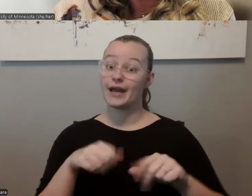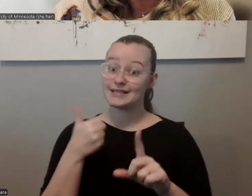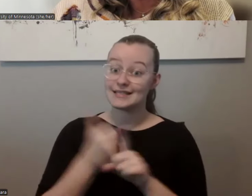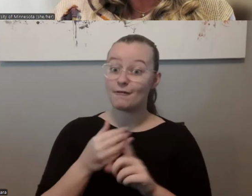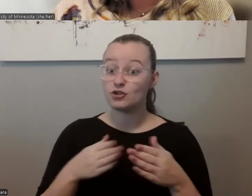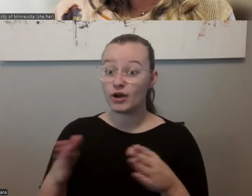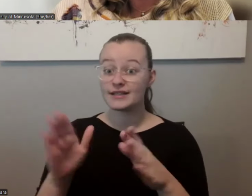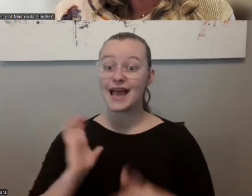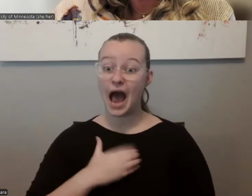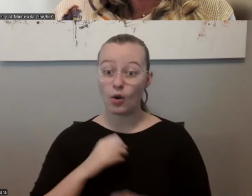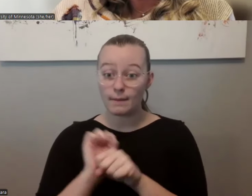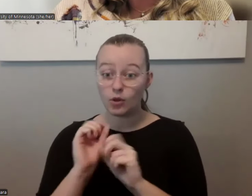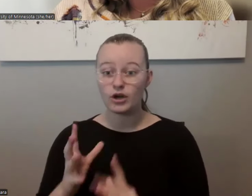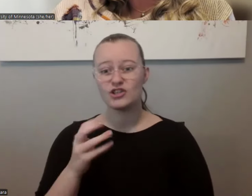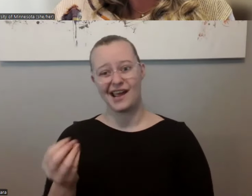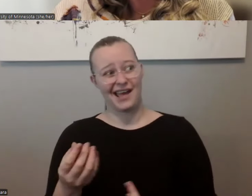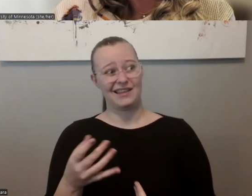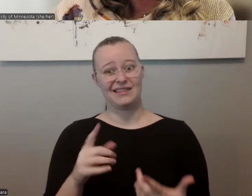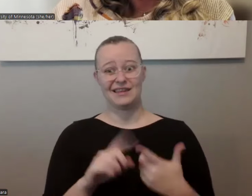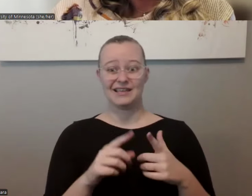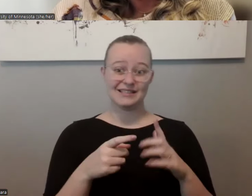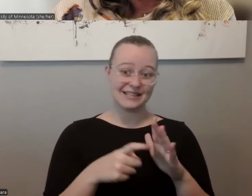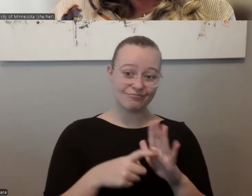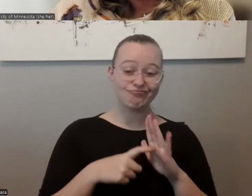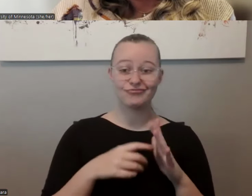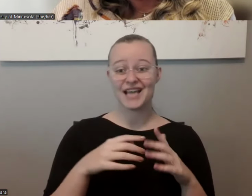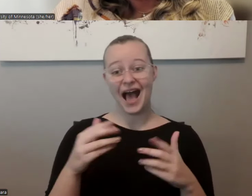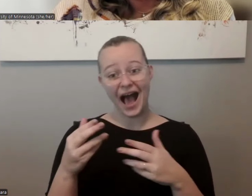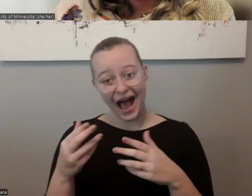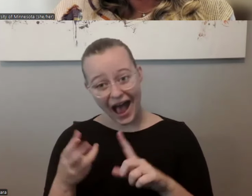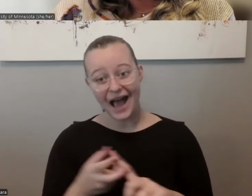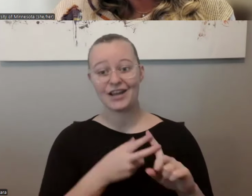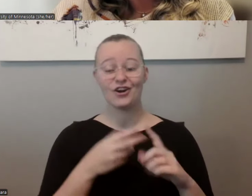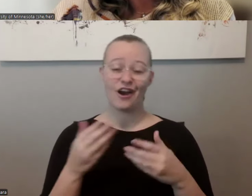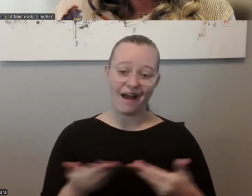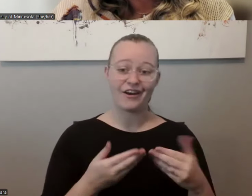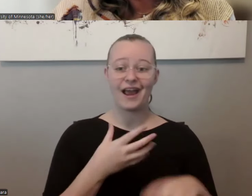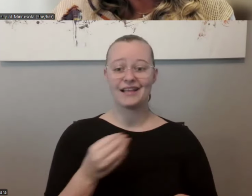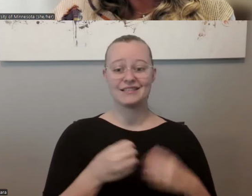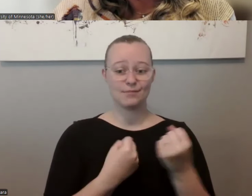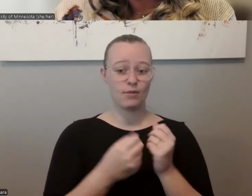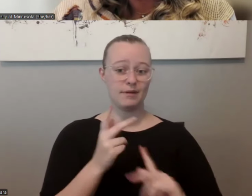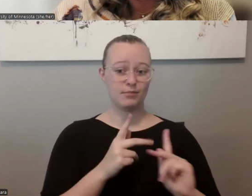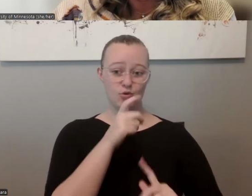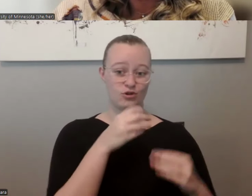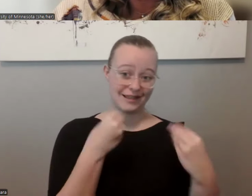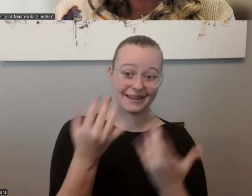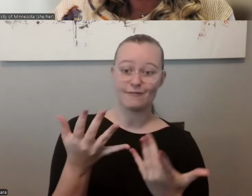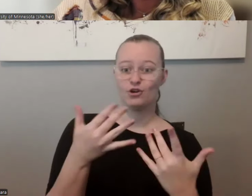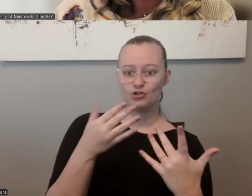are employers and have to hire and support people who deliver direct support to them.